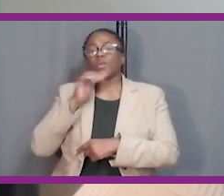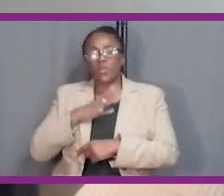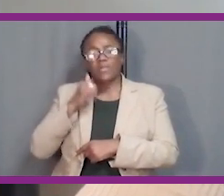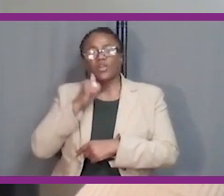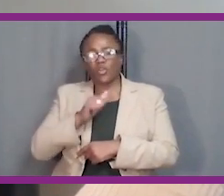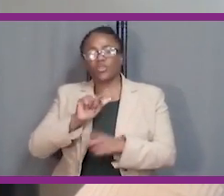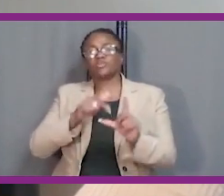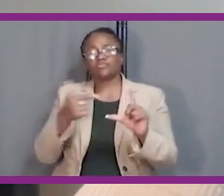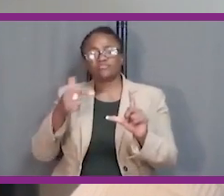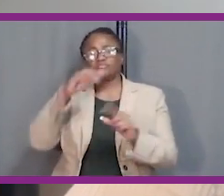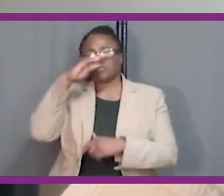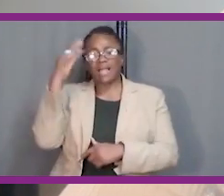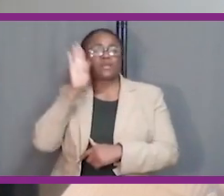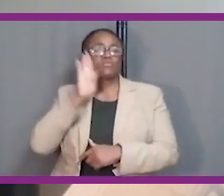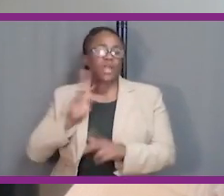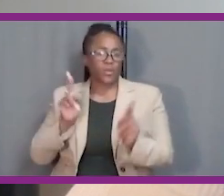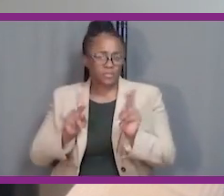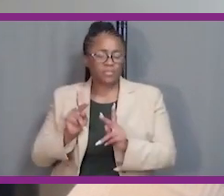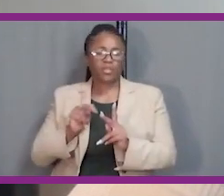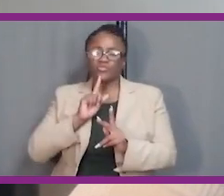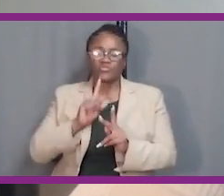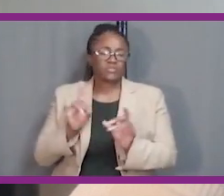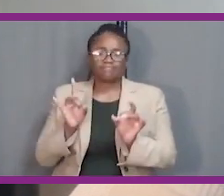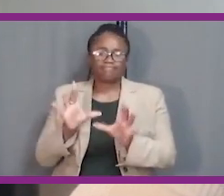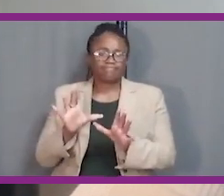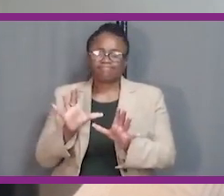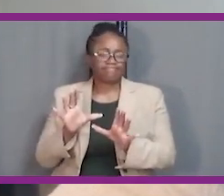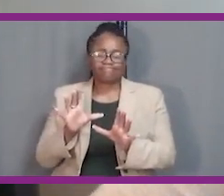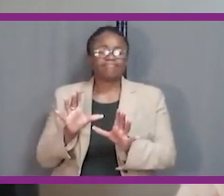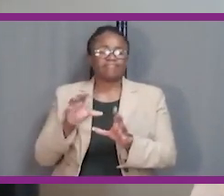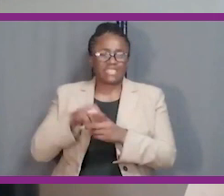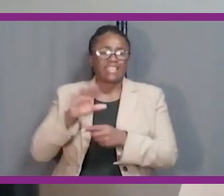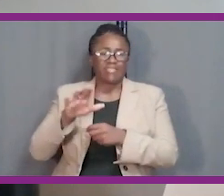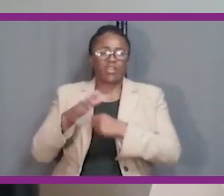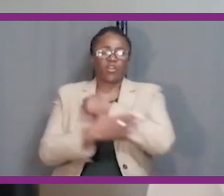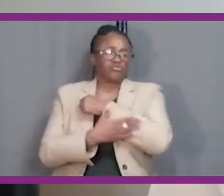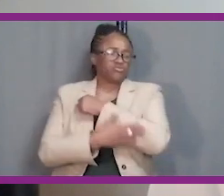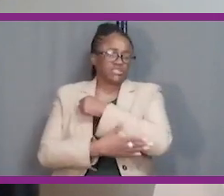on WID's podcast. Why do you all think that it's so important that we prioritize